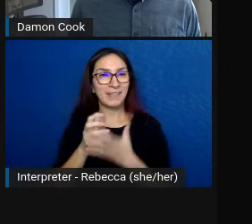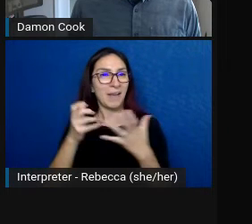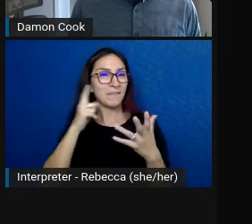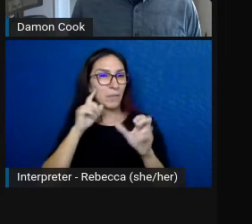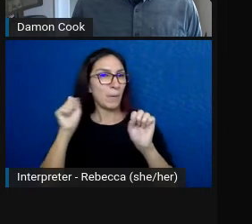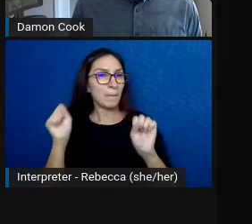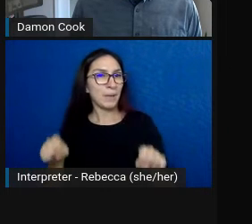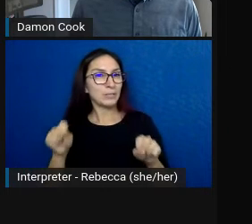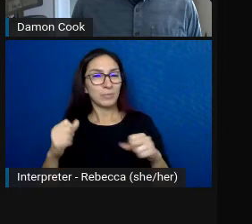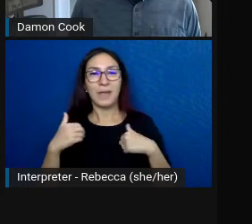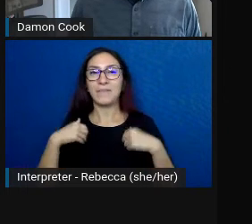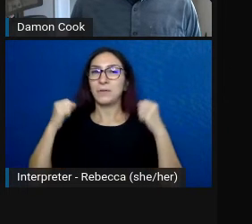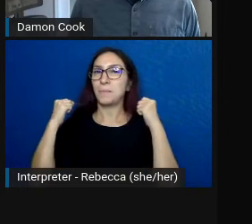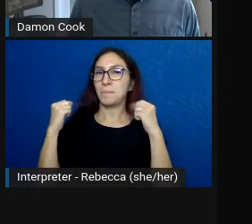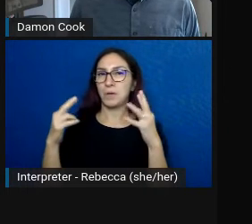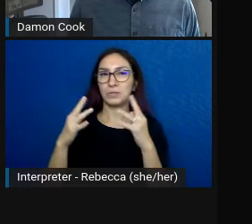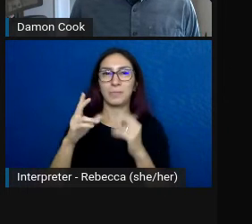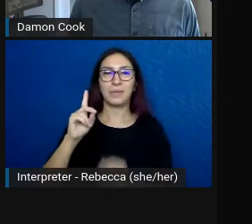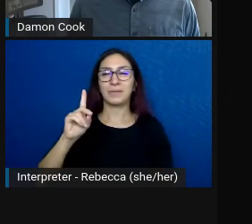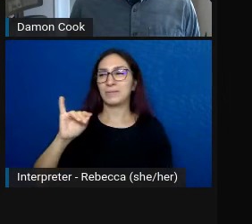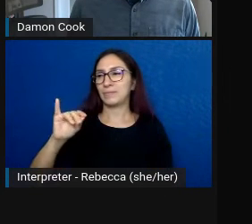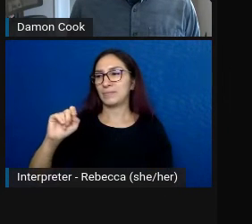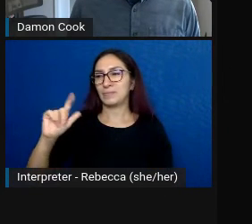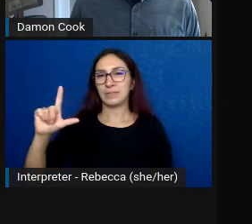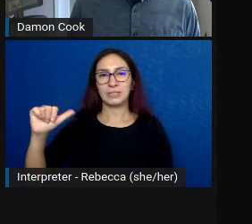on a page each having a unique ID of course.